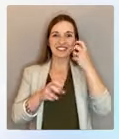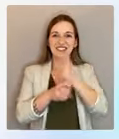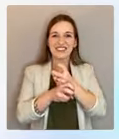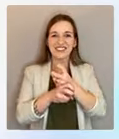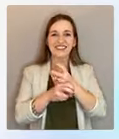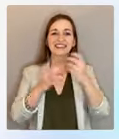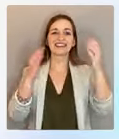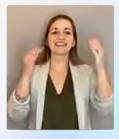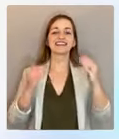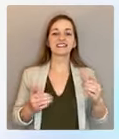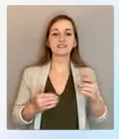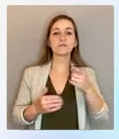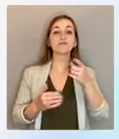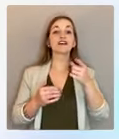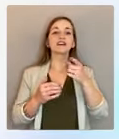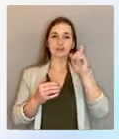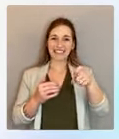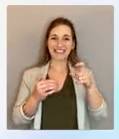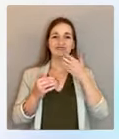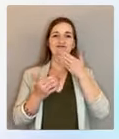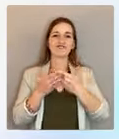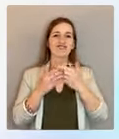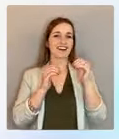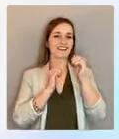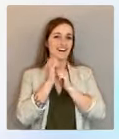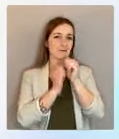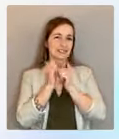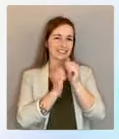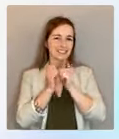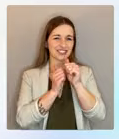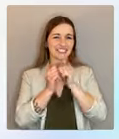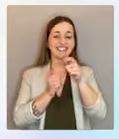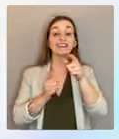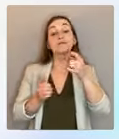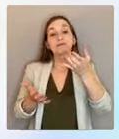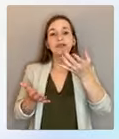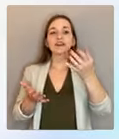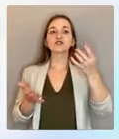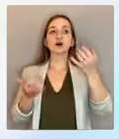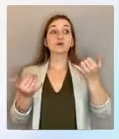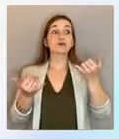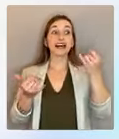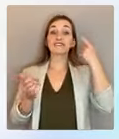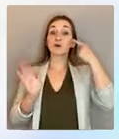Something that we don't have the luxury of today is you can't really get... You know, if you invent a new physical sport,